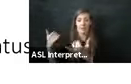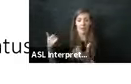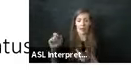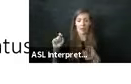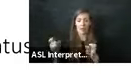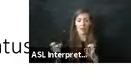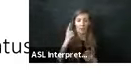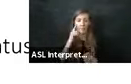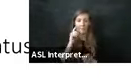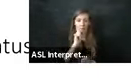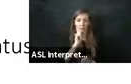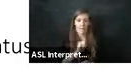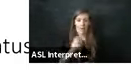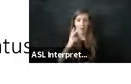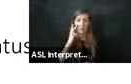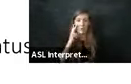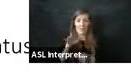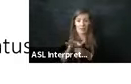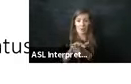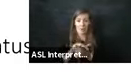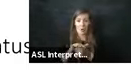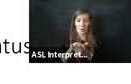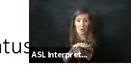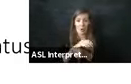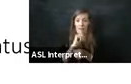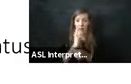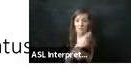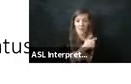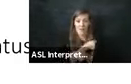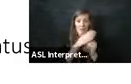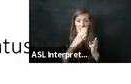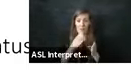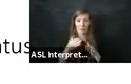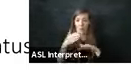you can see that local unvaccinated individuals are over 32